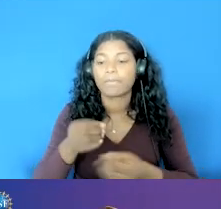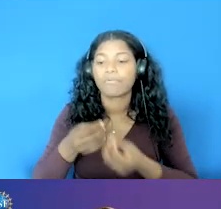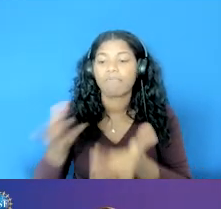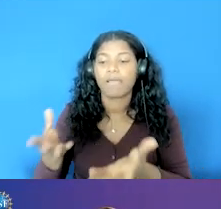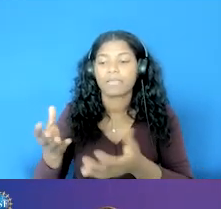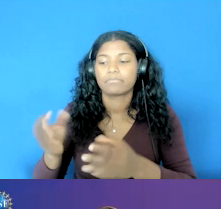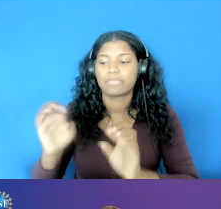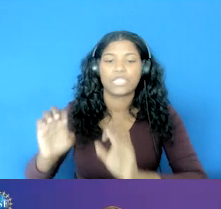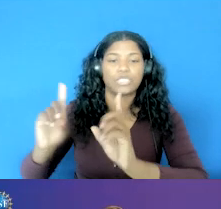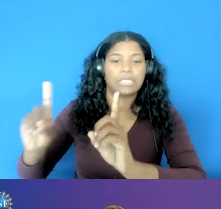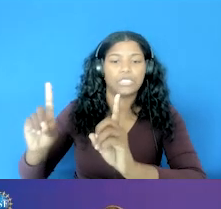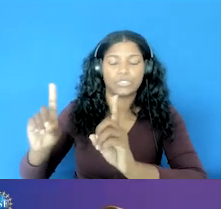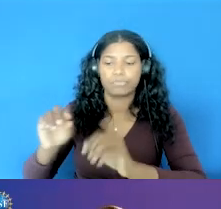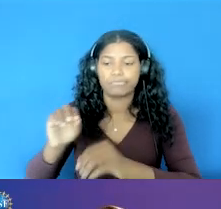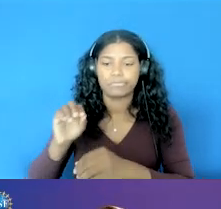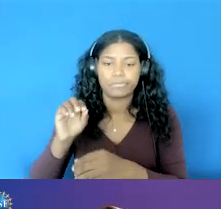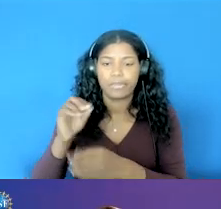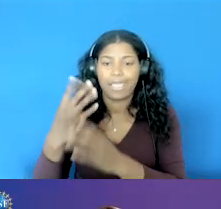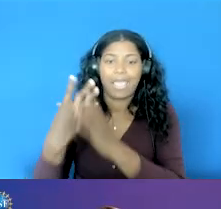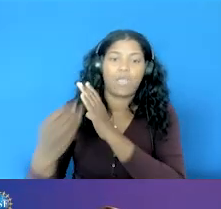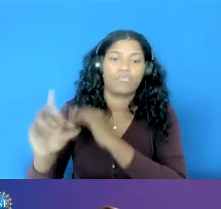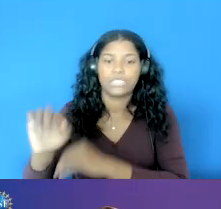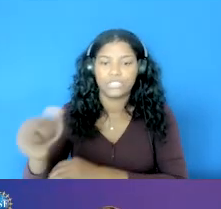through the LTER schoolyard series and other efforts.